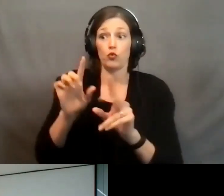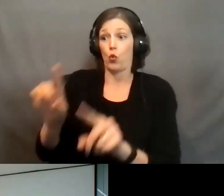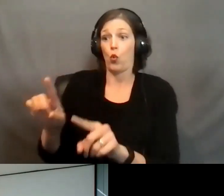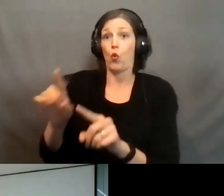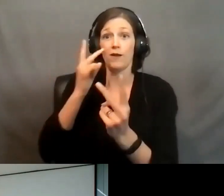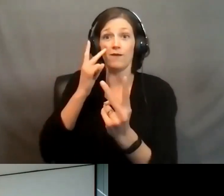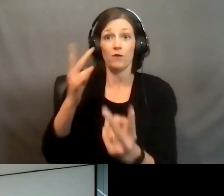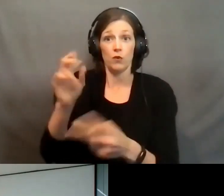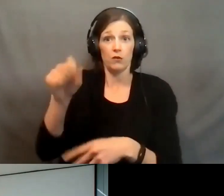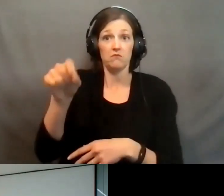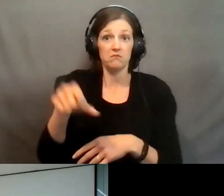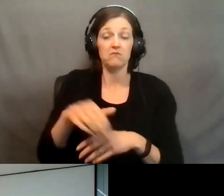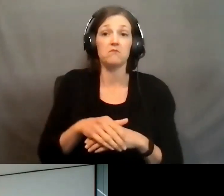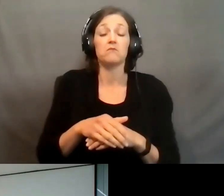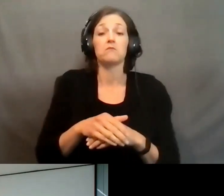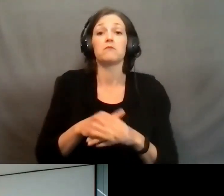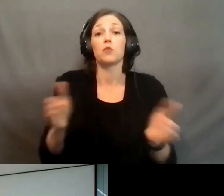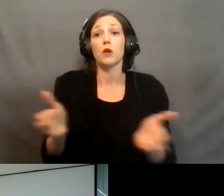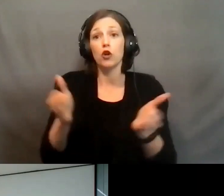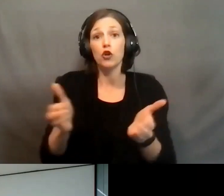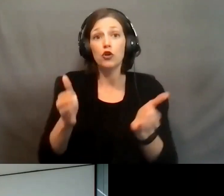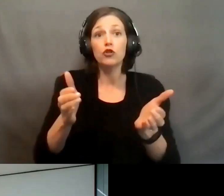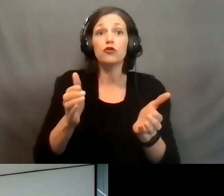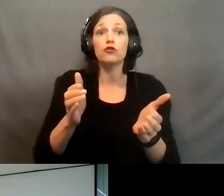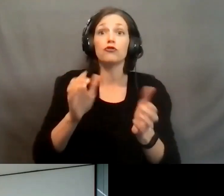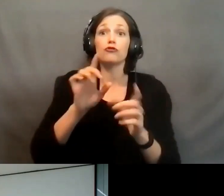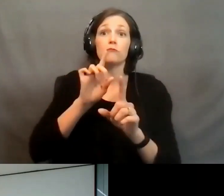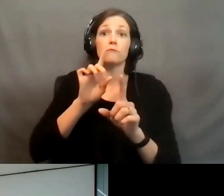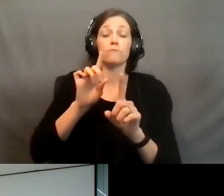We encourage attending tomorrow's townhome meeting